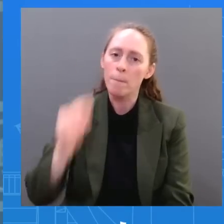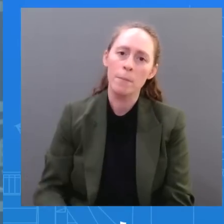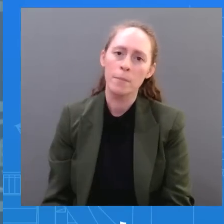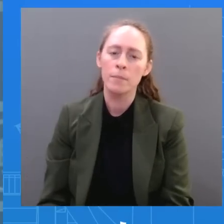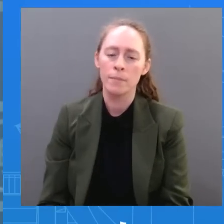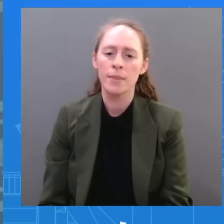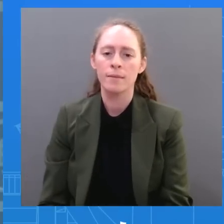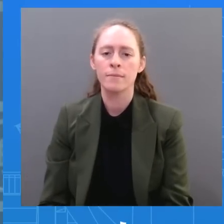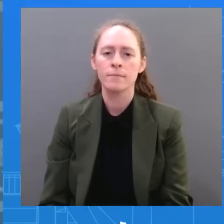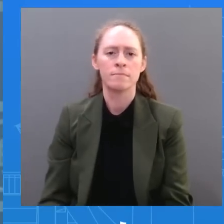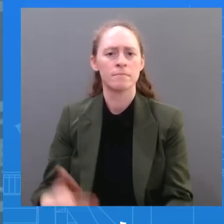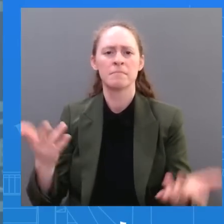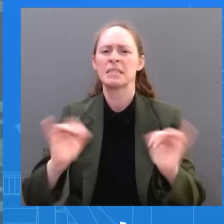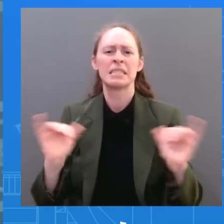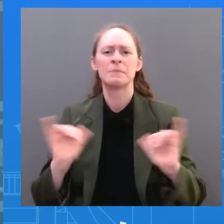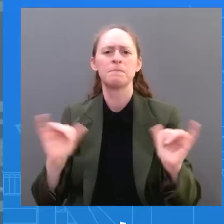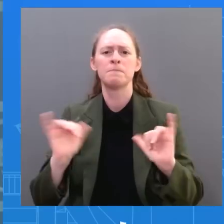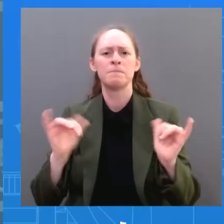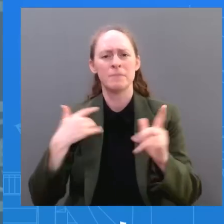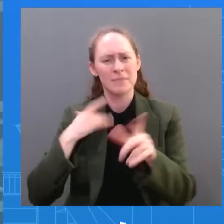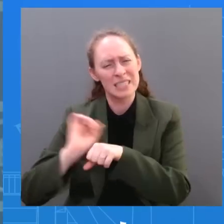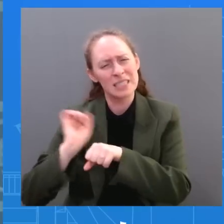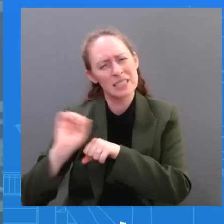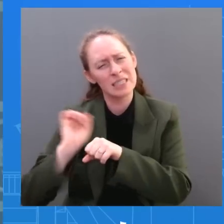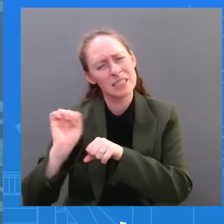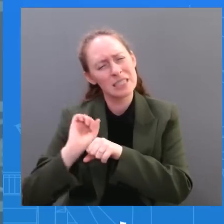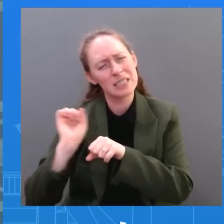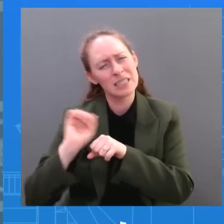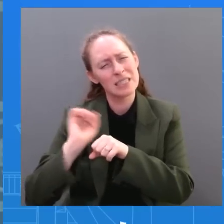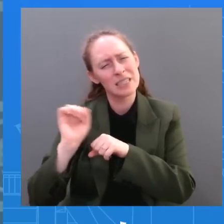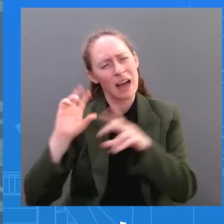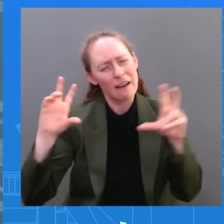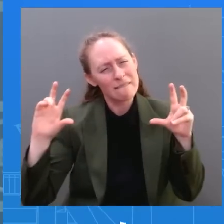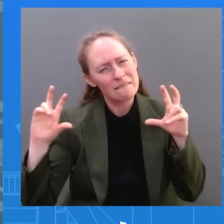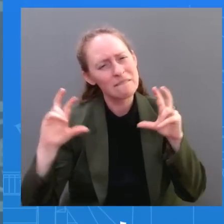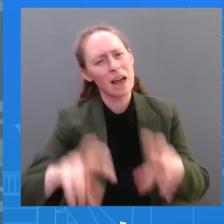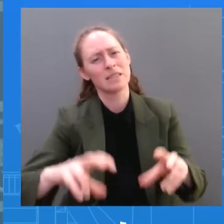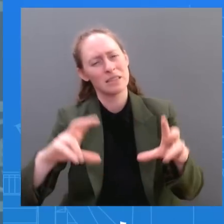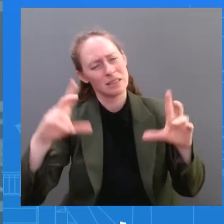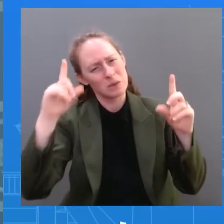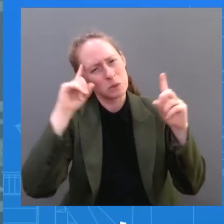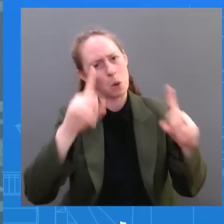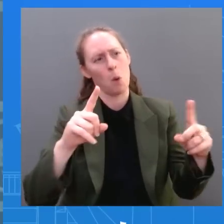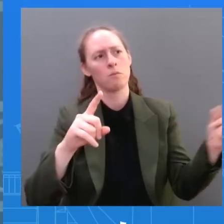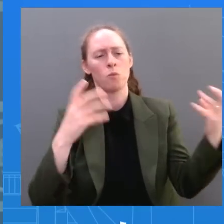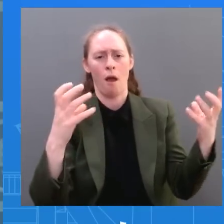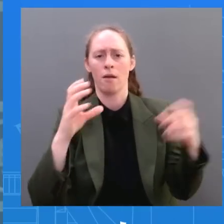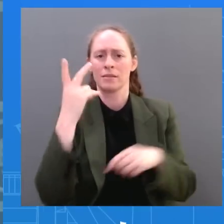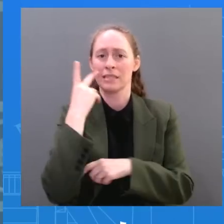So, again, this is a priority. We're going to make this happen. We've had -- she's -- we have been in constant communications --